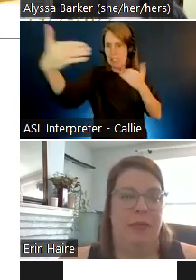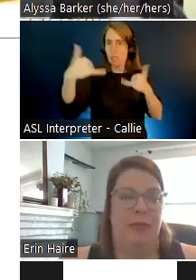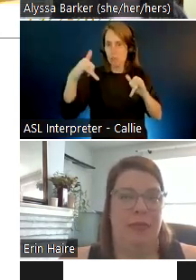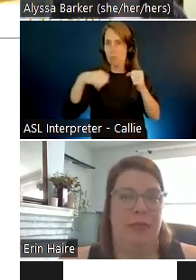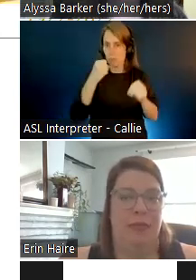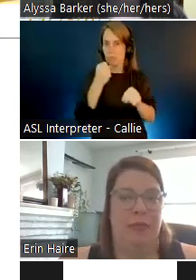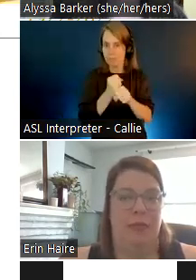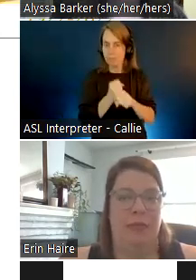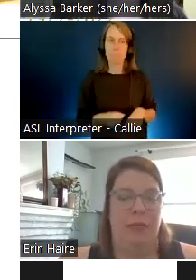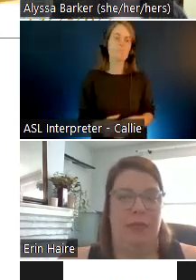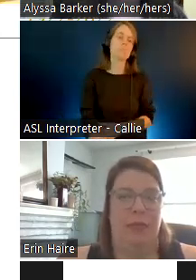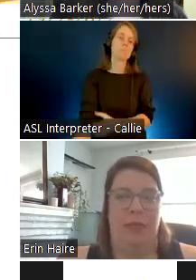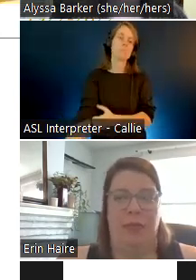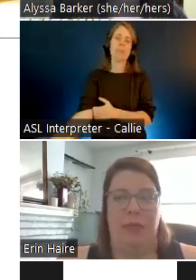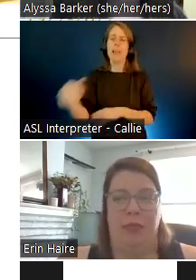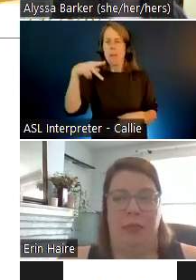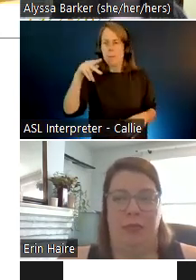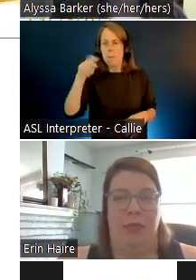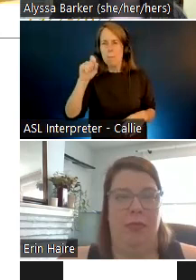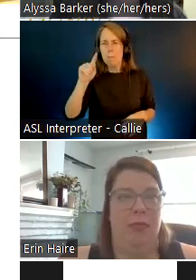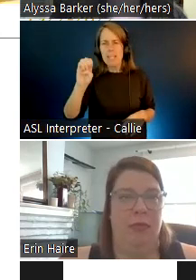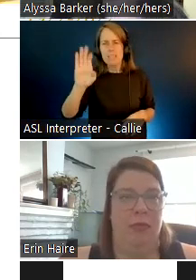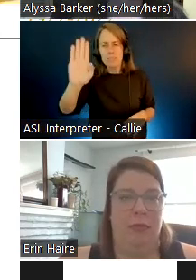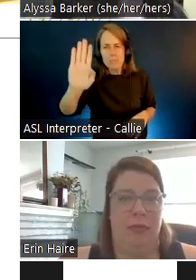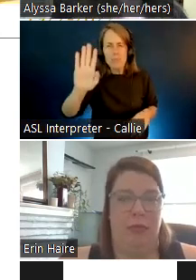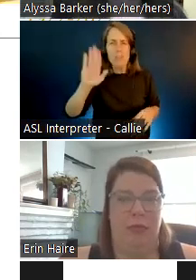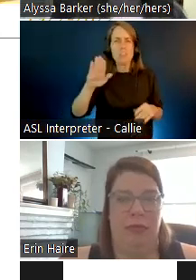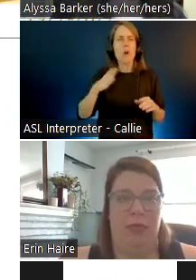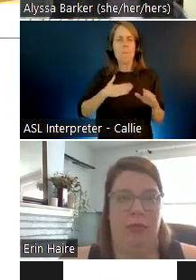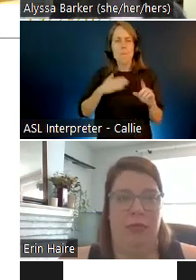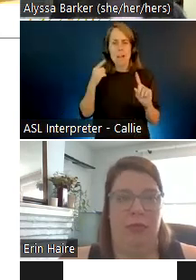the statement is you don't have to file before going to federal court you don't have to ask your